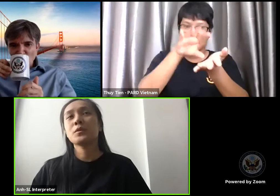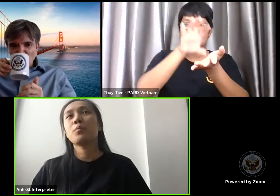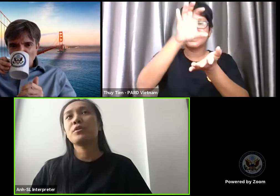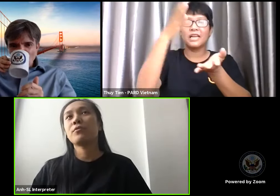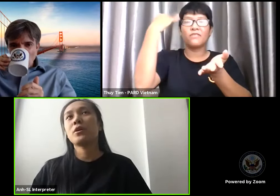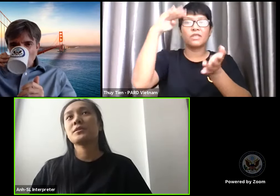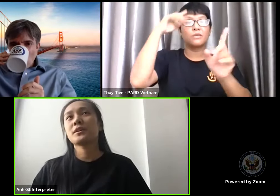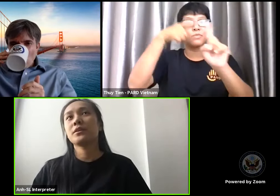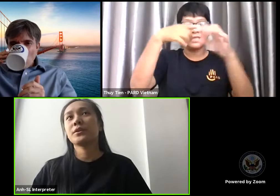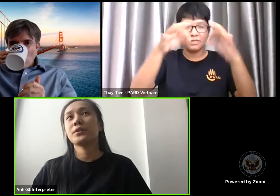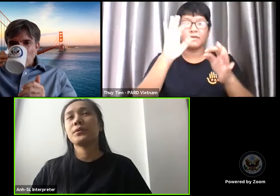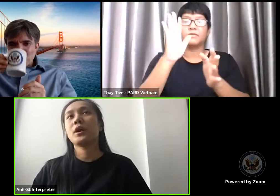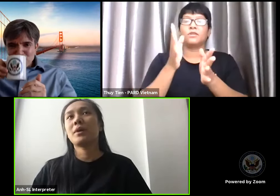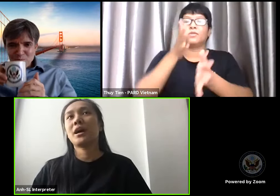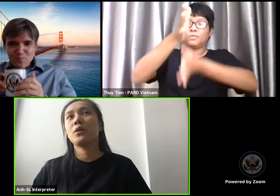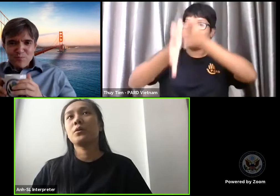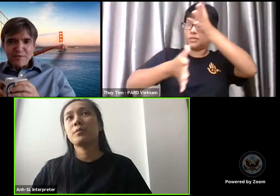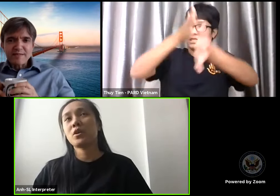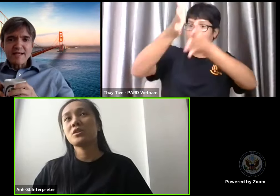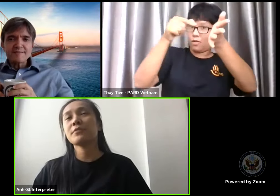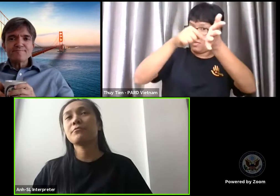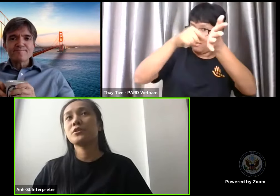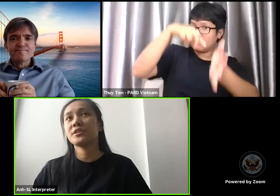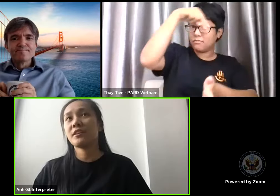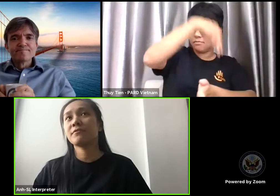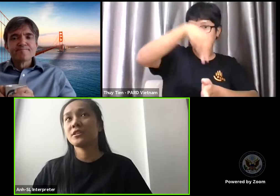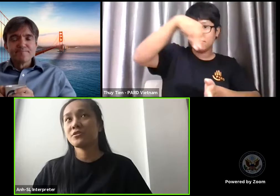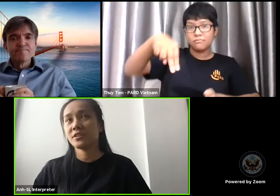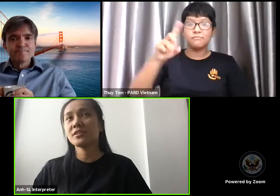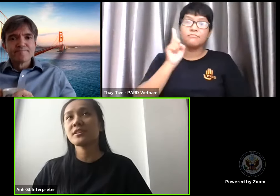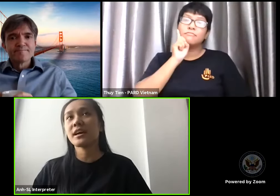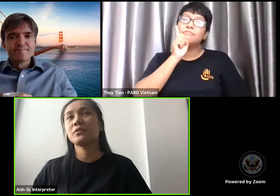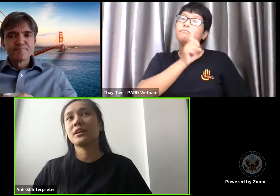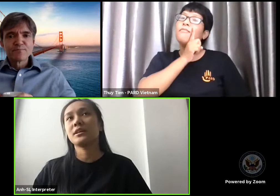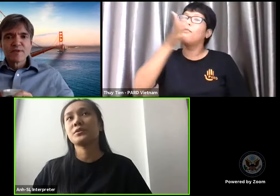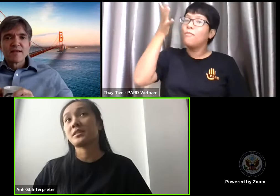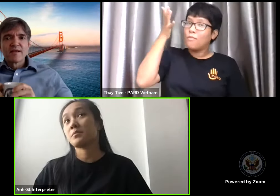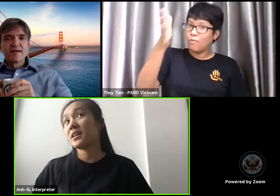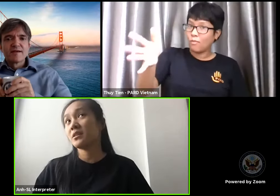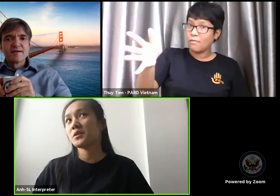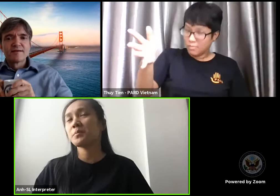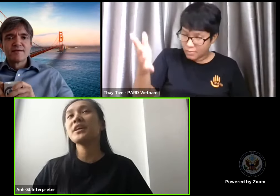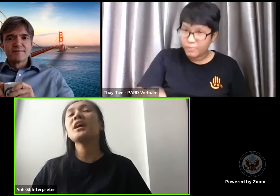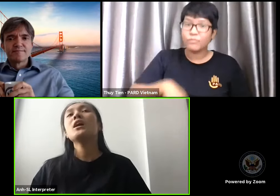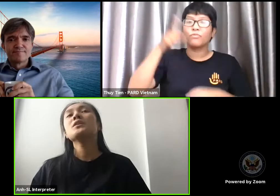So, before telling you about the project Future Deaf Teachers, I would like to explain a little bit --